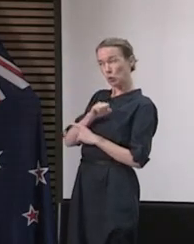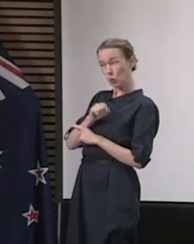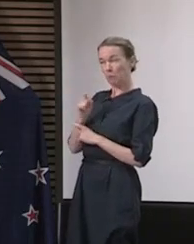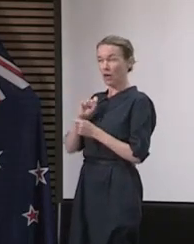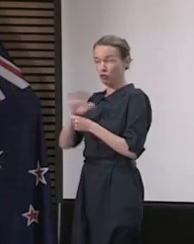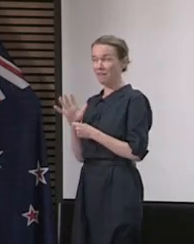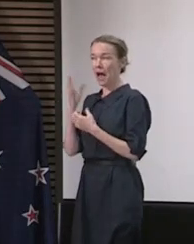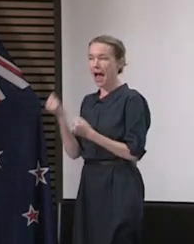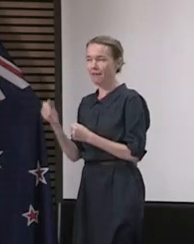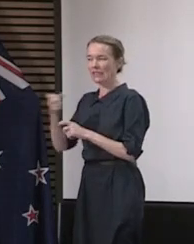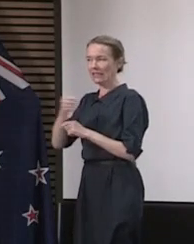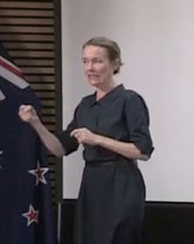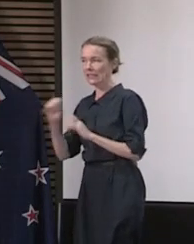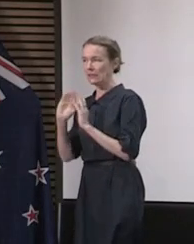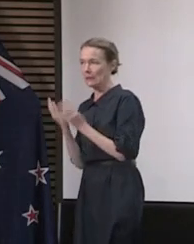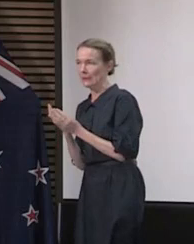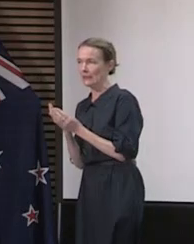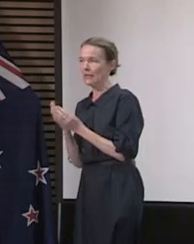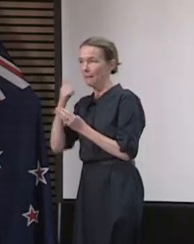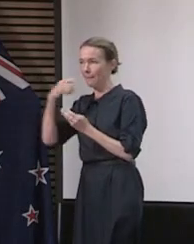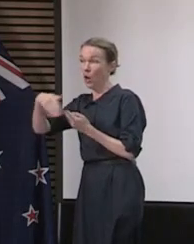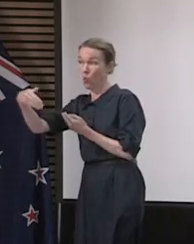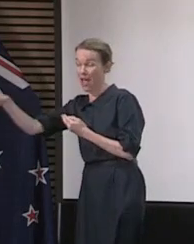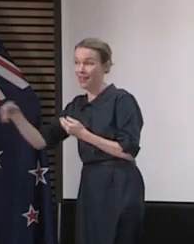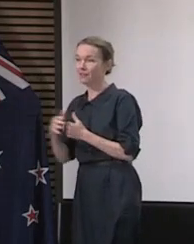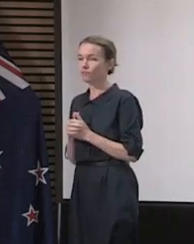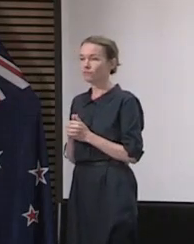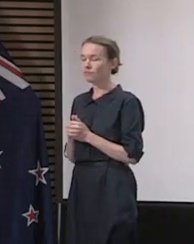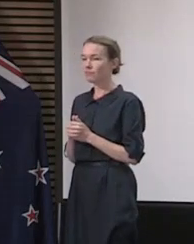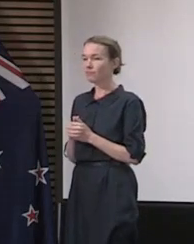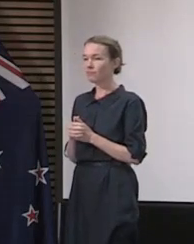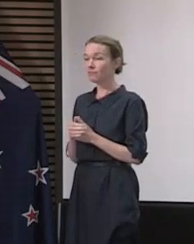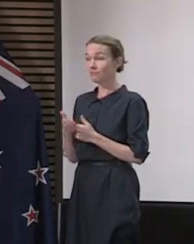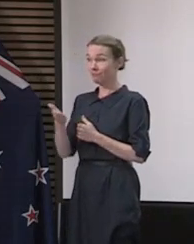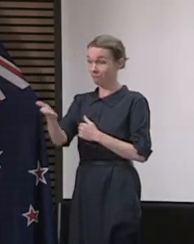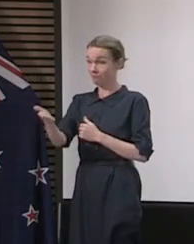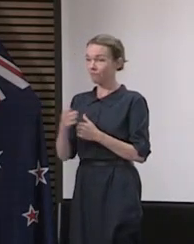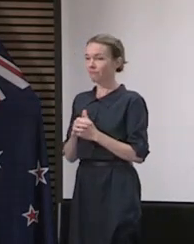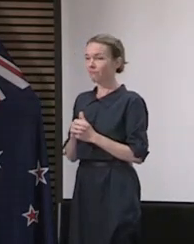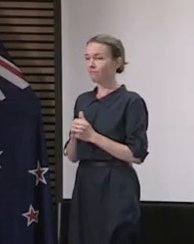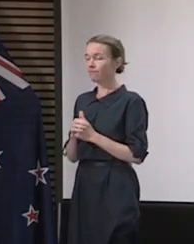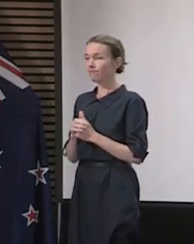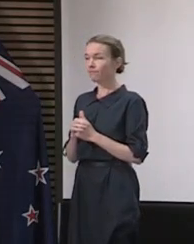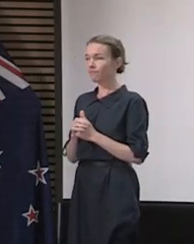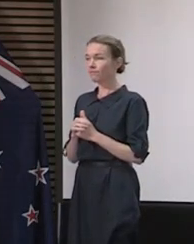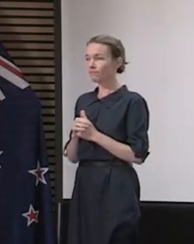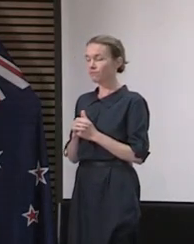probable cases as if they were a case and acting accordingly. Prime Minister, you